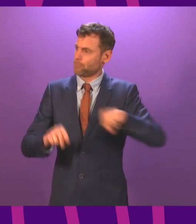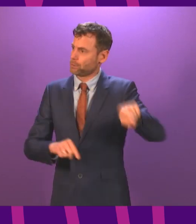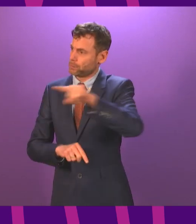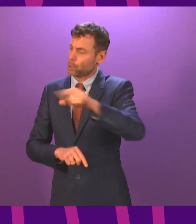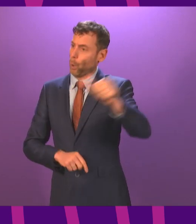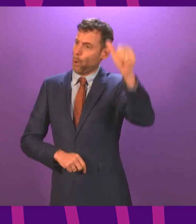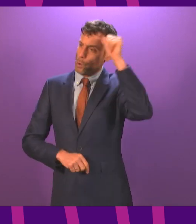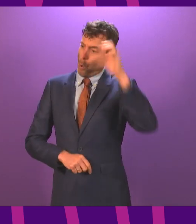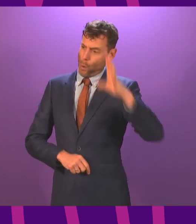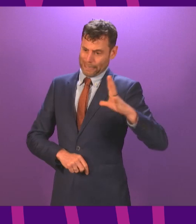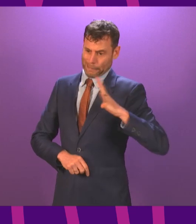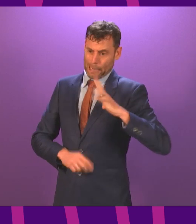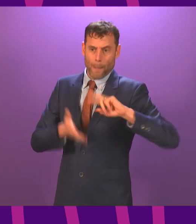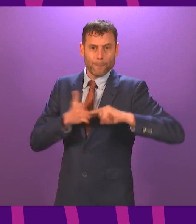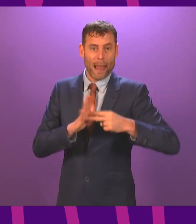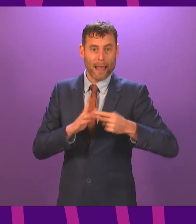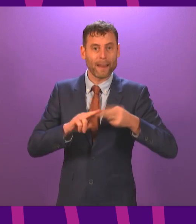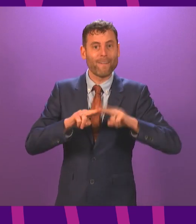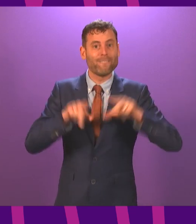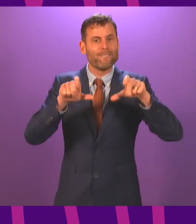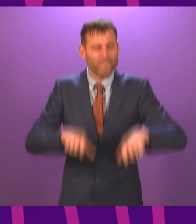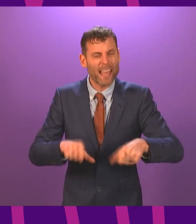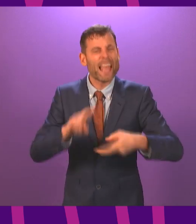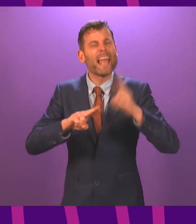on, and what provision is being put in place during this period for the children of key